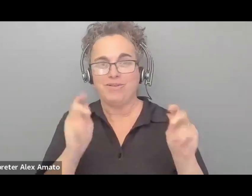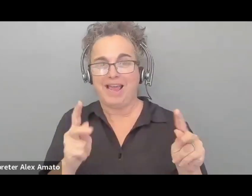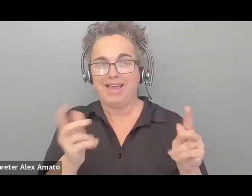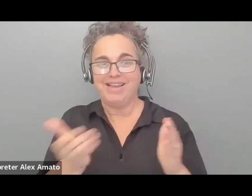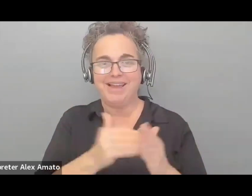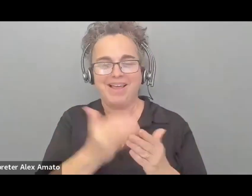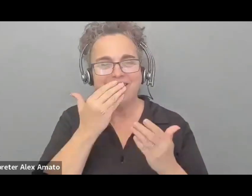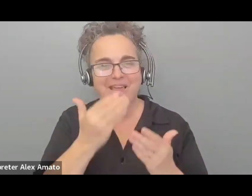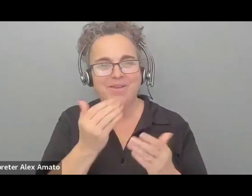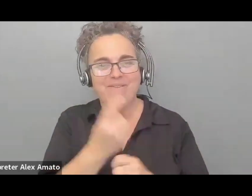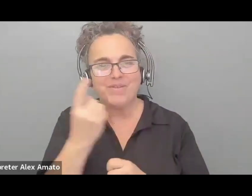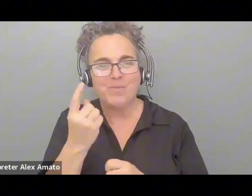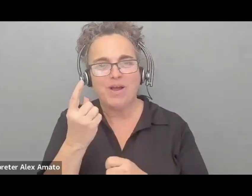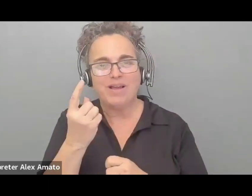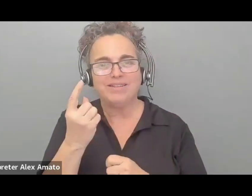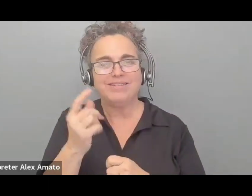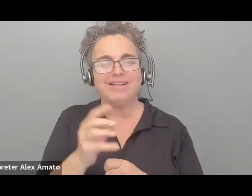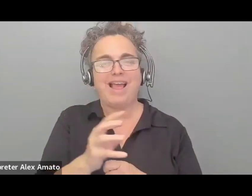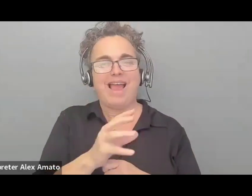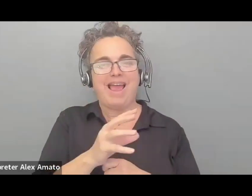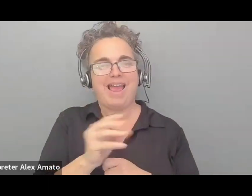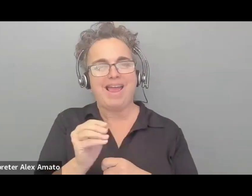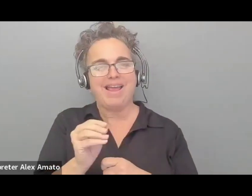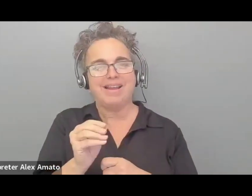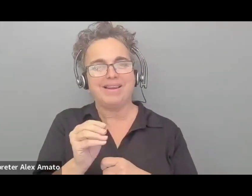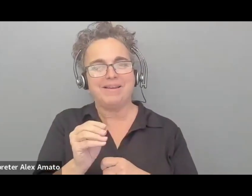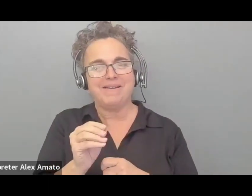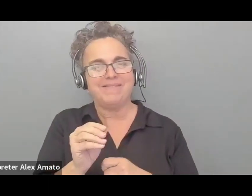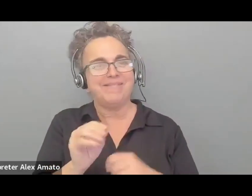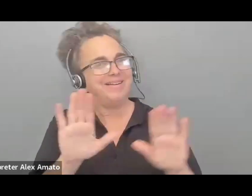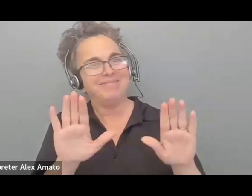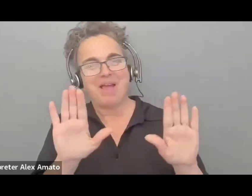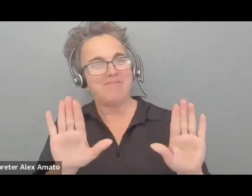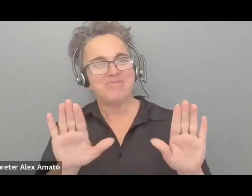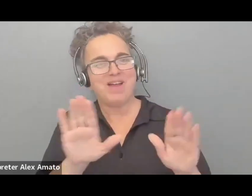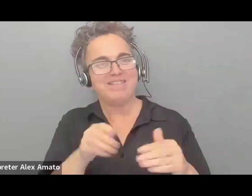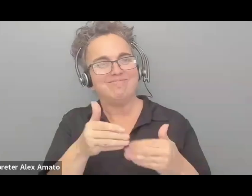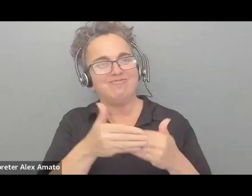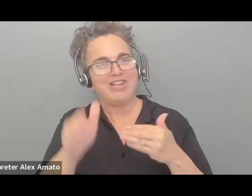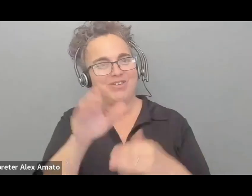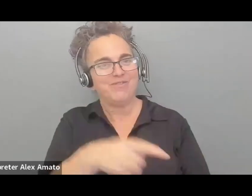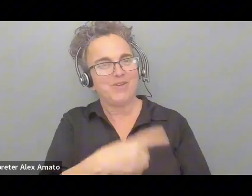and have a great rest of your day, but join us for the next session.